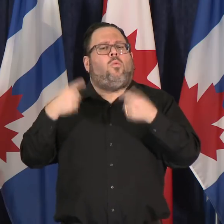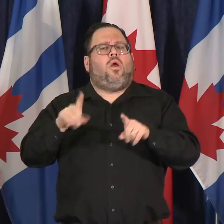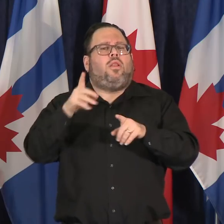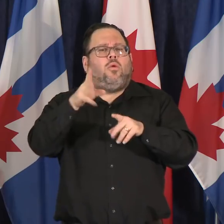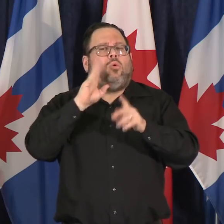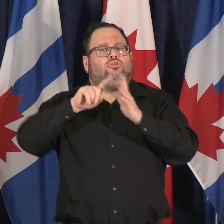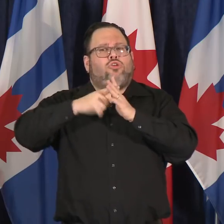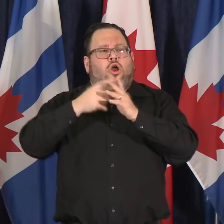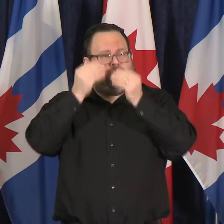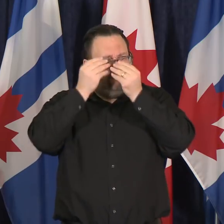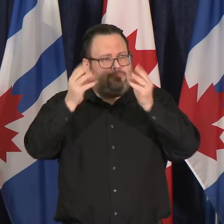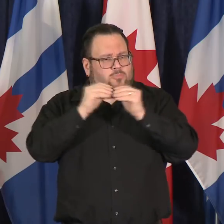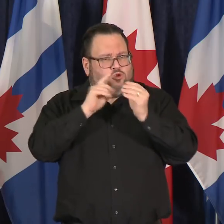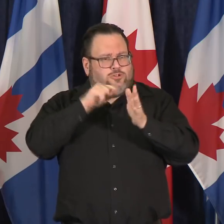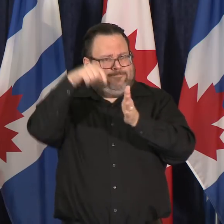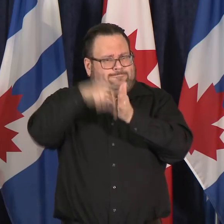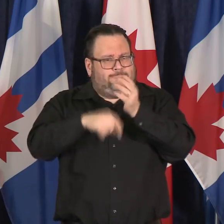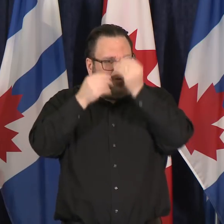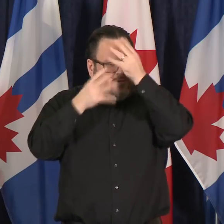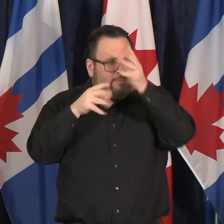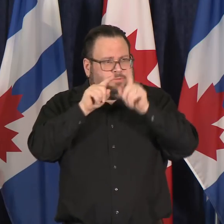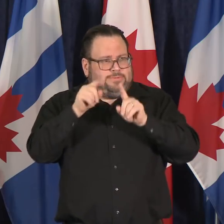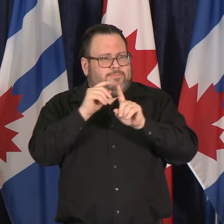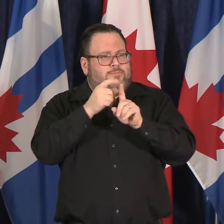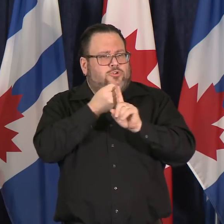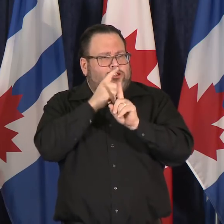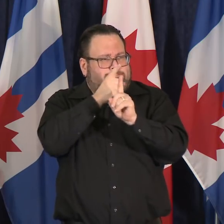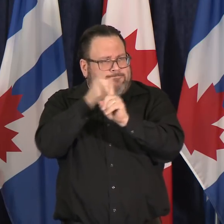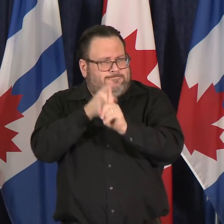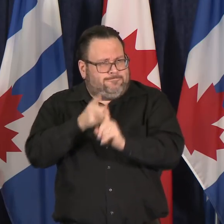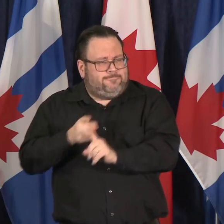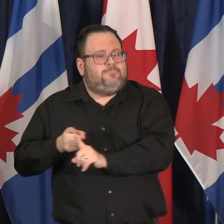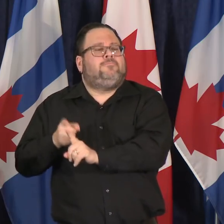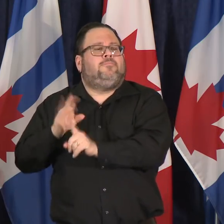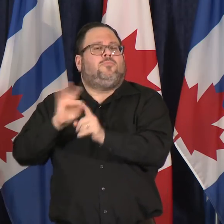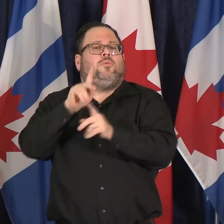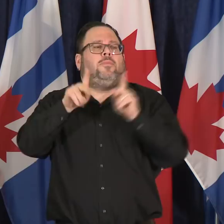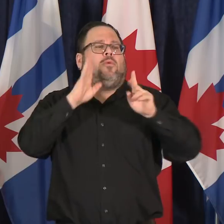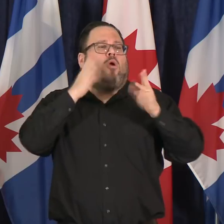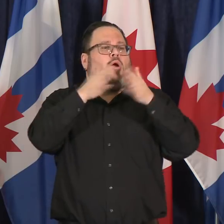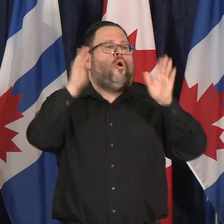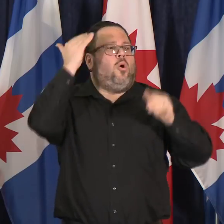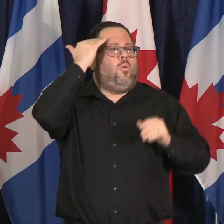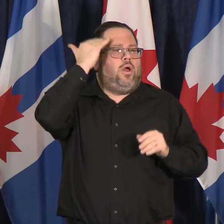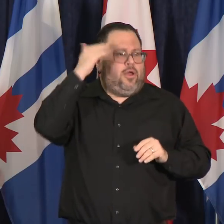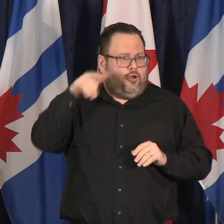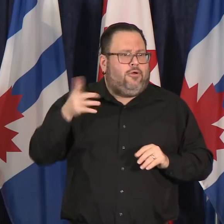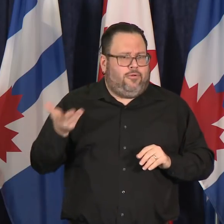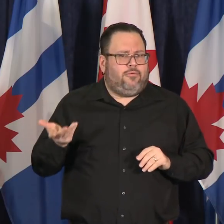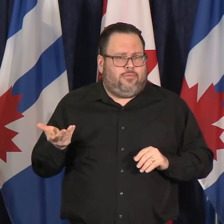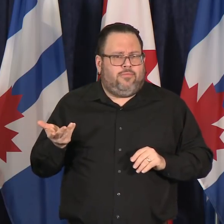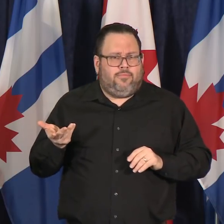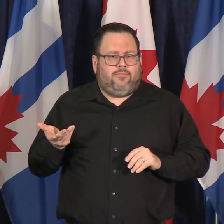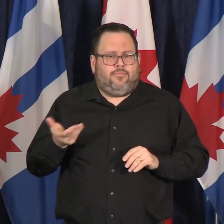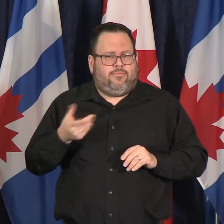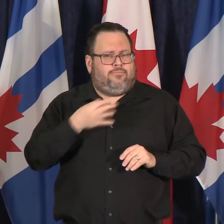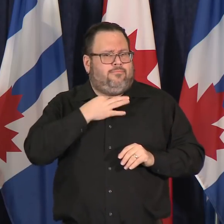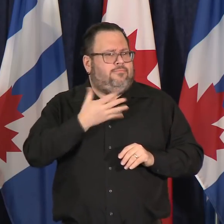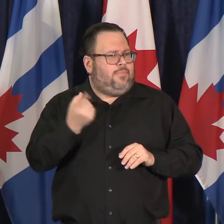of information with the past travels of kovat 19 in infected people whether you'll be doing that as a matter of routine or whether that was a one-off